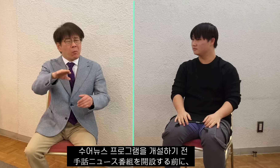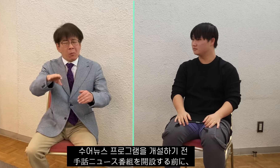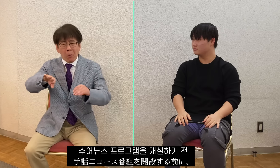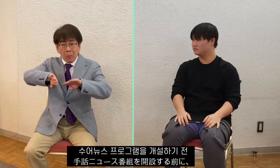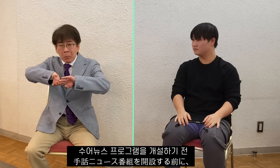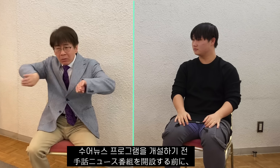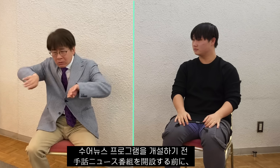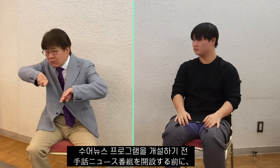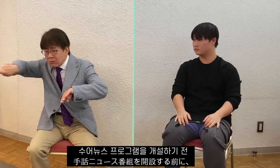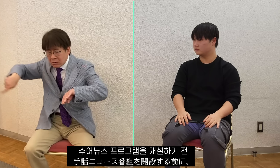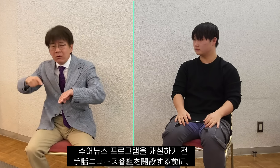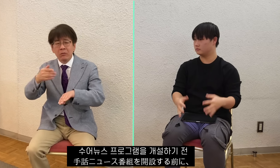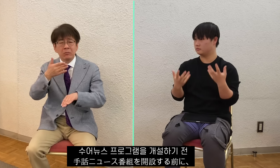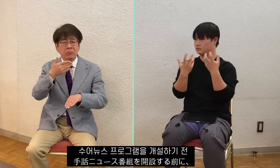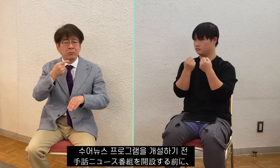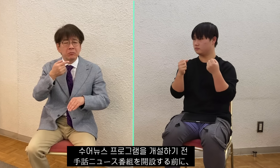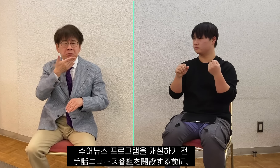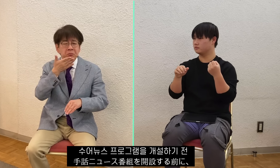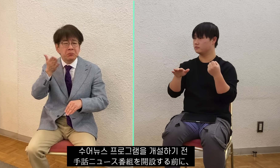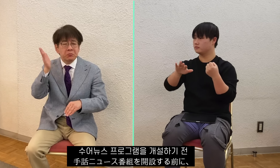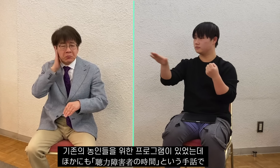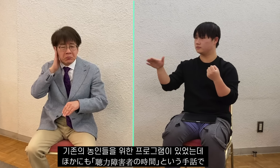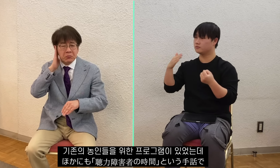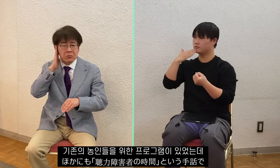Before opening the sign language program,